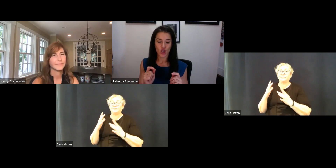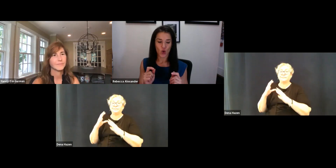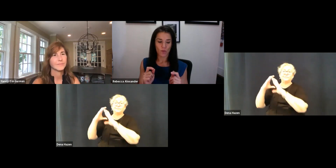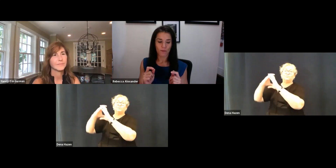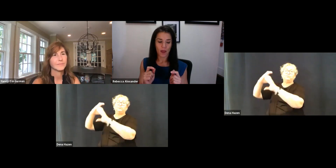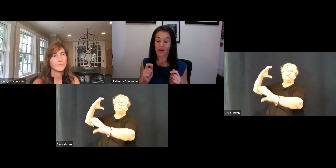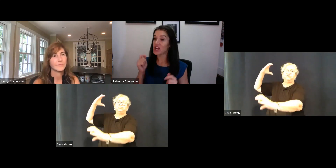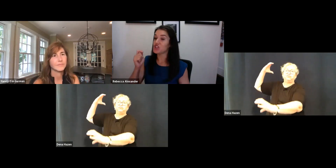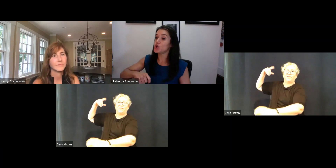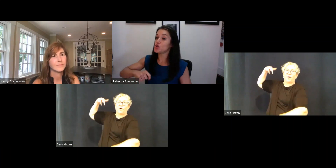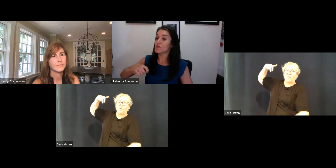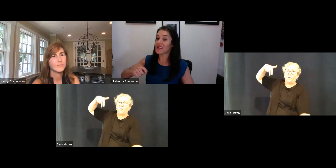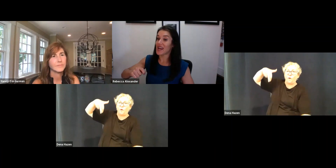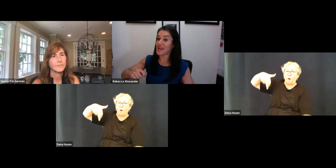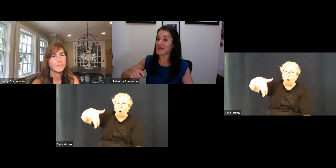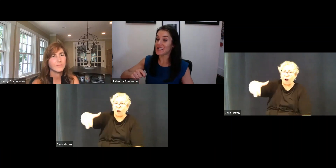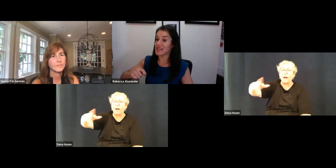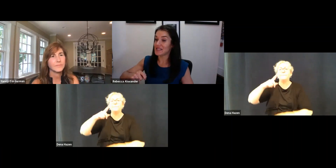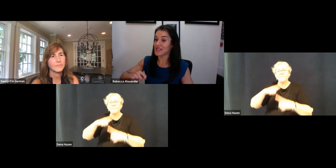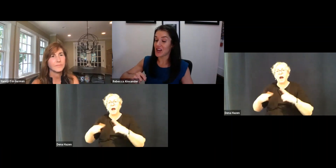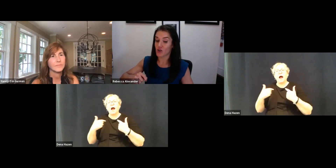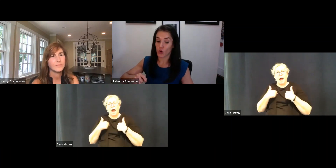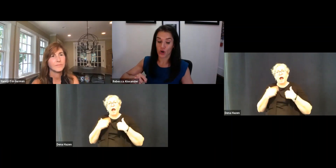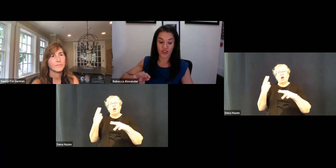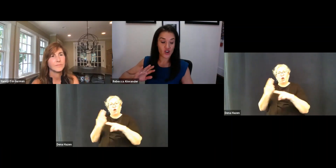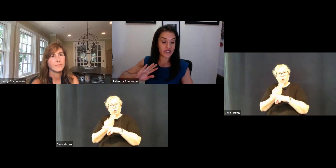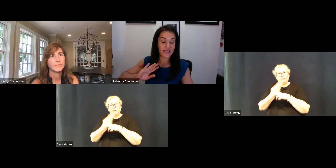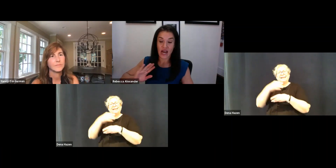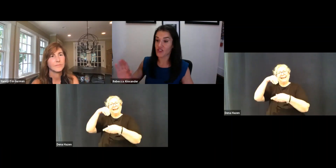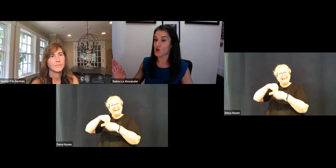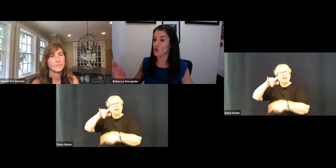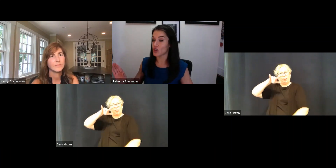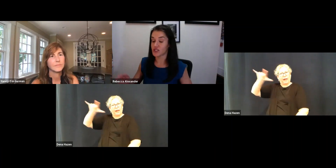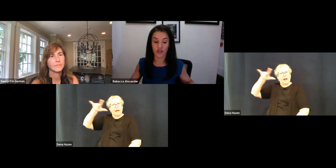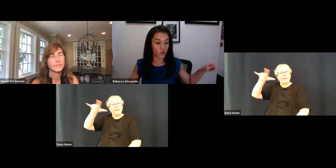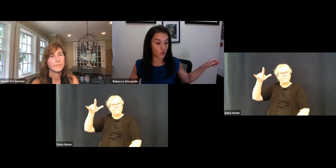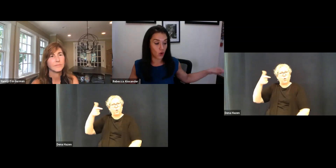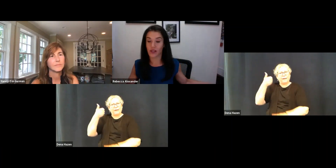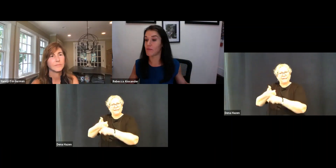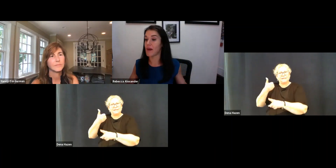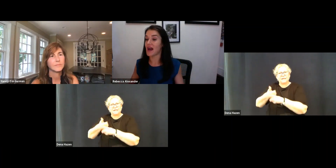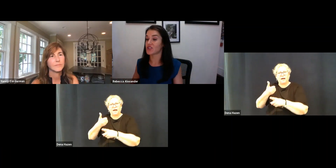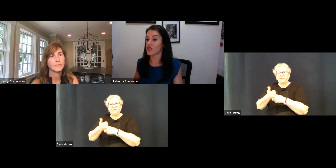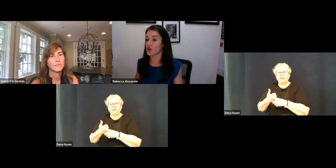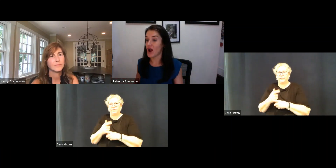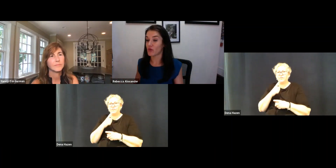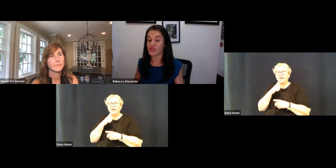So but I use my cane in the airport. There is nothing worse than the rolling bags on the ground.